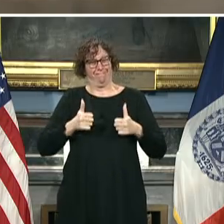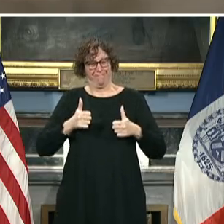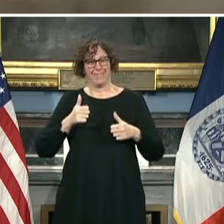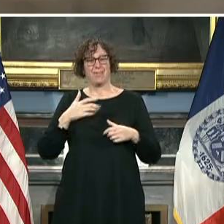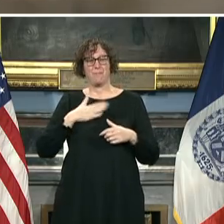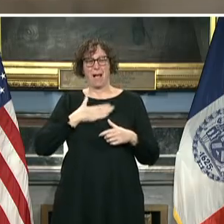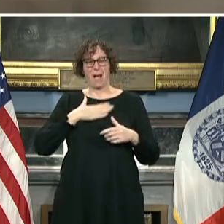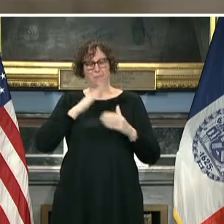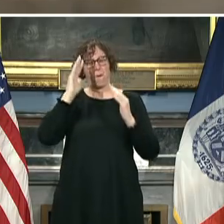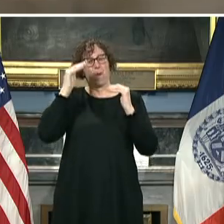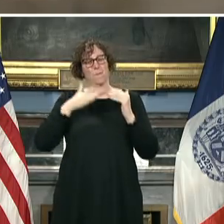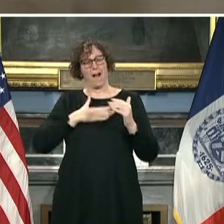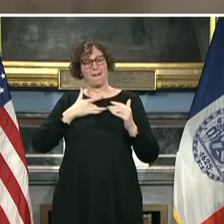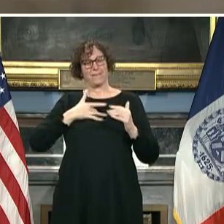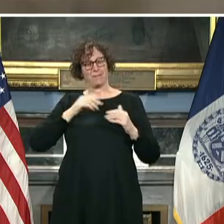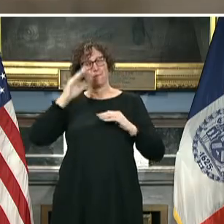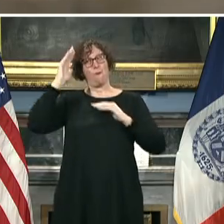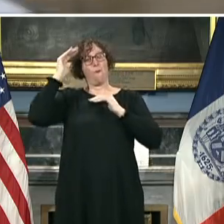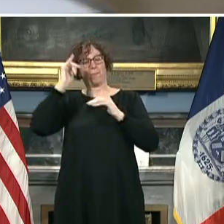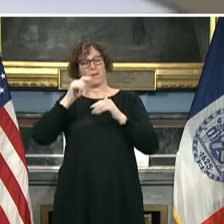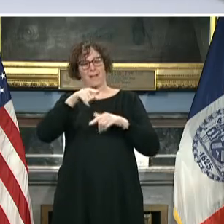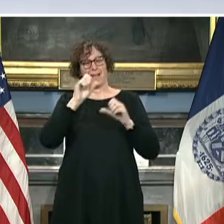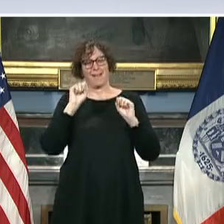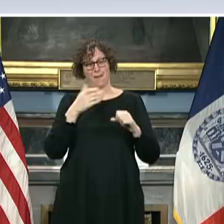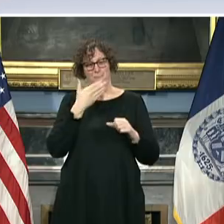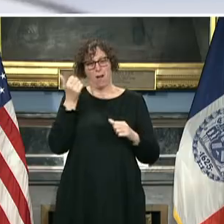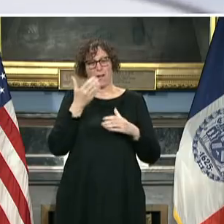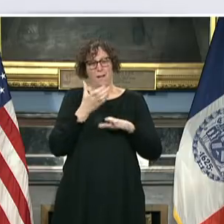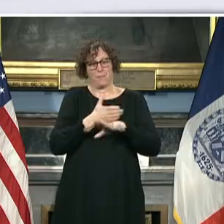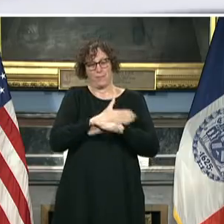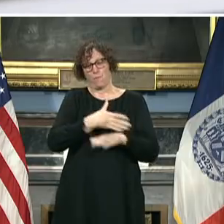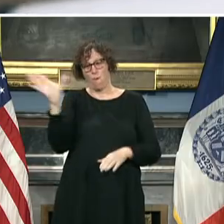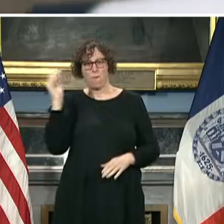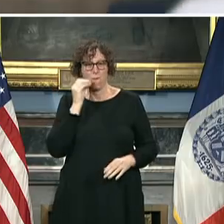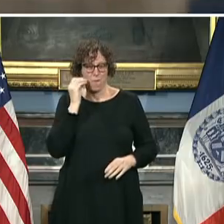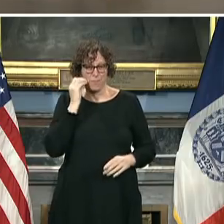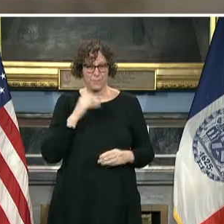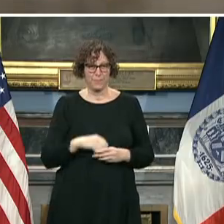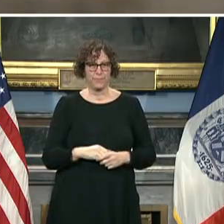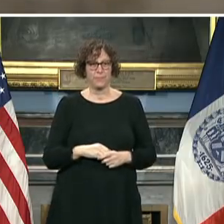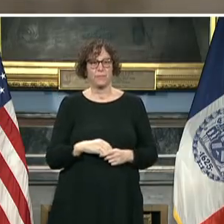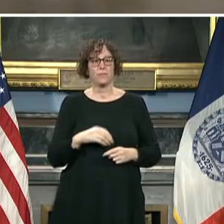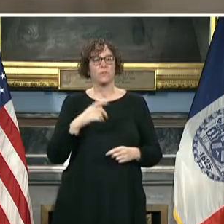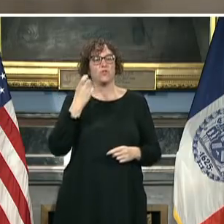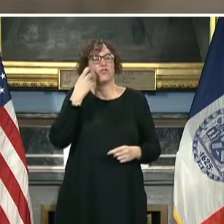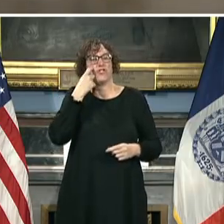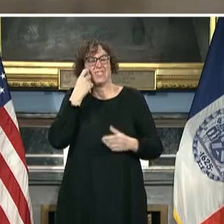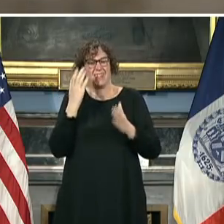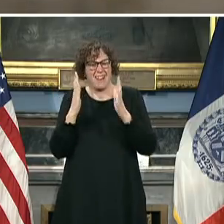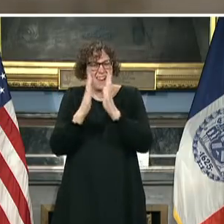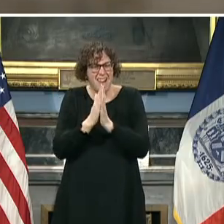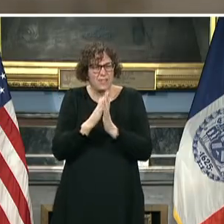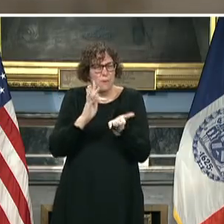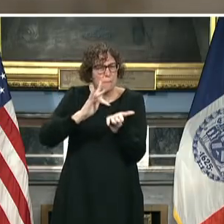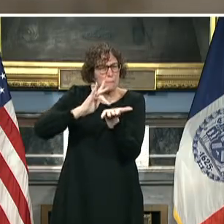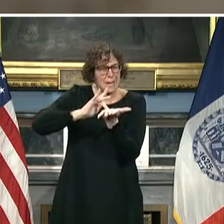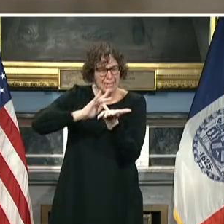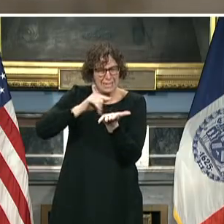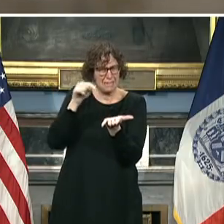THIS FACTORY TODAY AND SEEING WHAT NEW YORKERS DAN AMERICANS CAN DO TOH ELP OUR